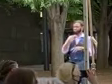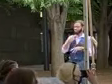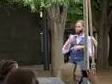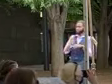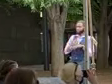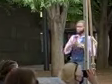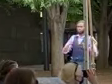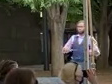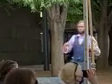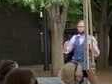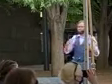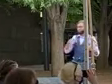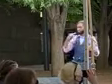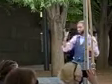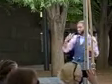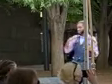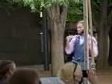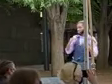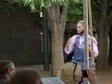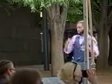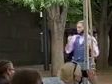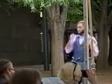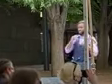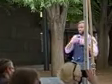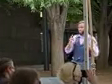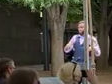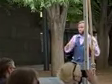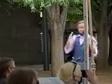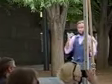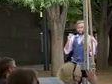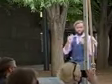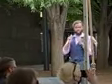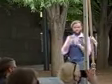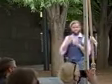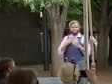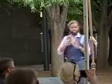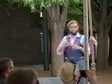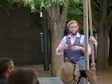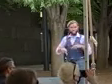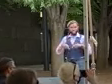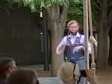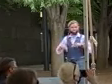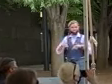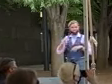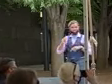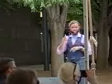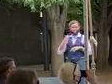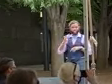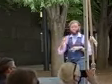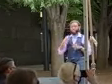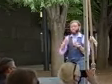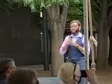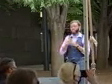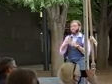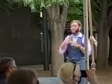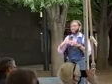I tell her I am way faster in a wheelchair than I ever was on my two legs. And I can knock down a lot more things.